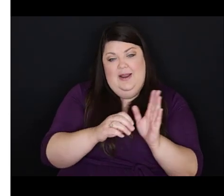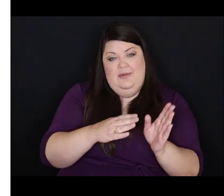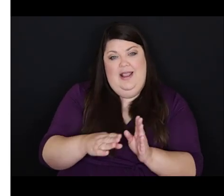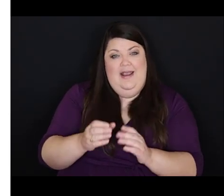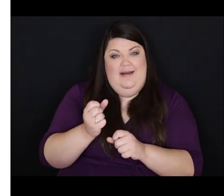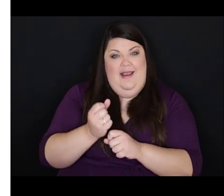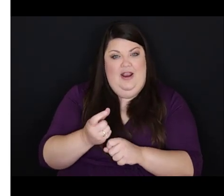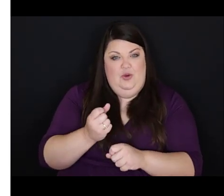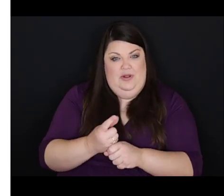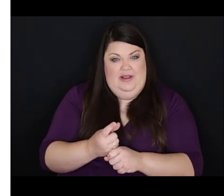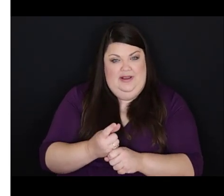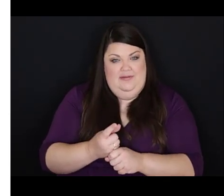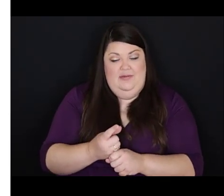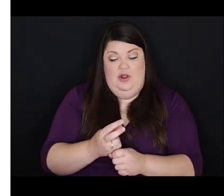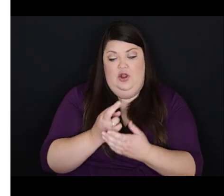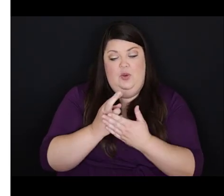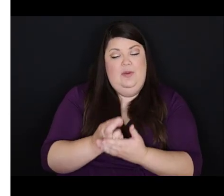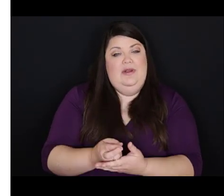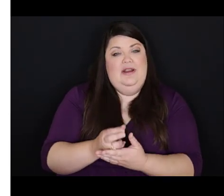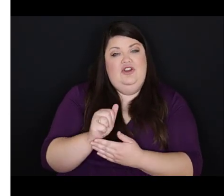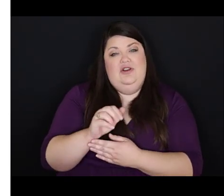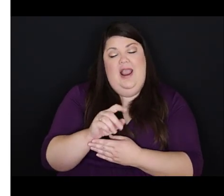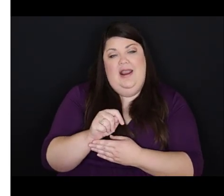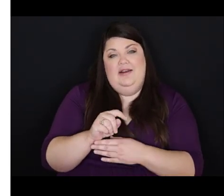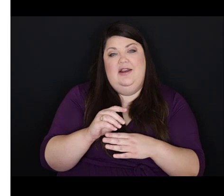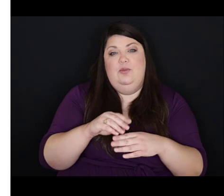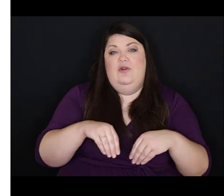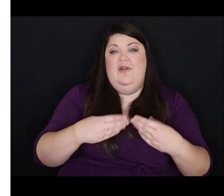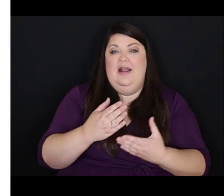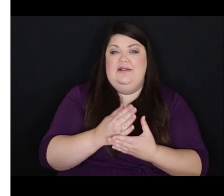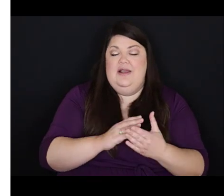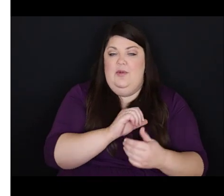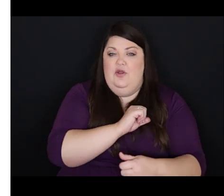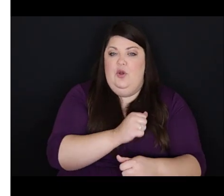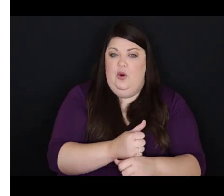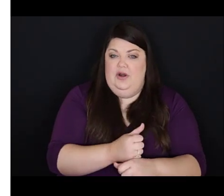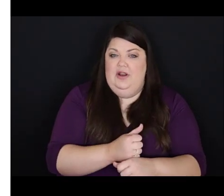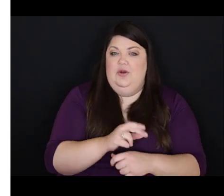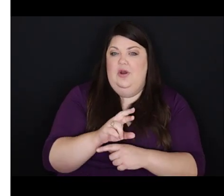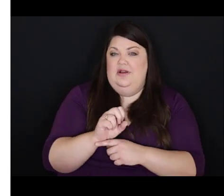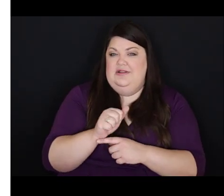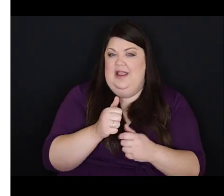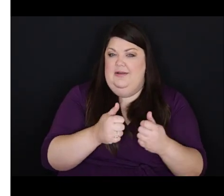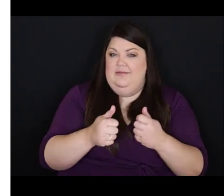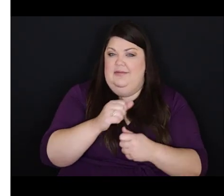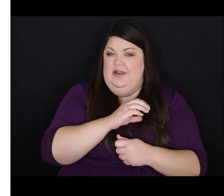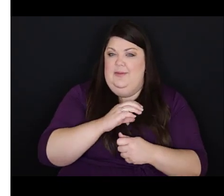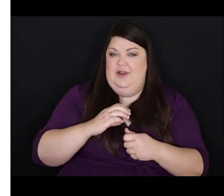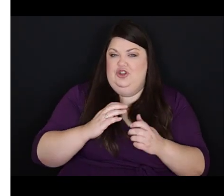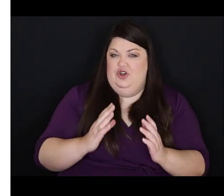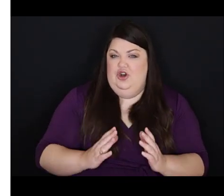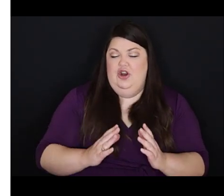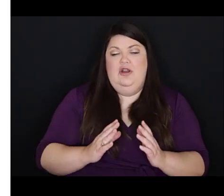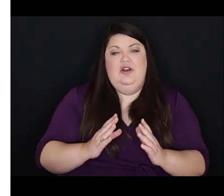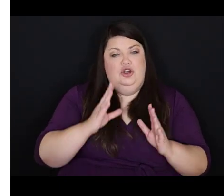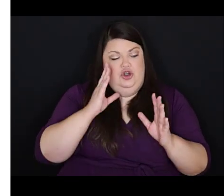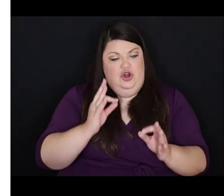The Rehabilitation Act provides some authority to the RSA Commissioner to determine the “time” and the “manner” of this submission.